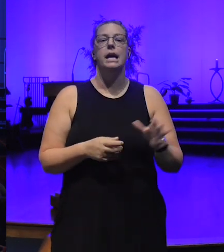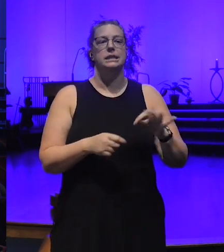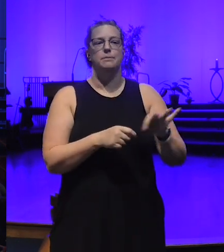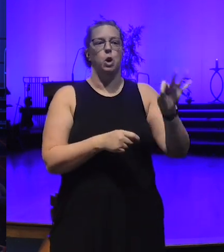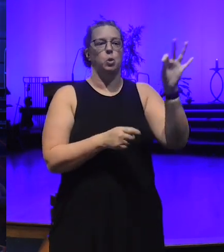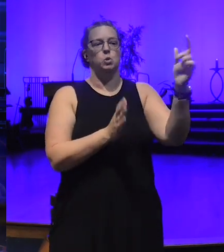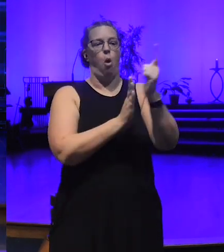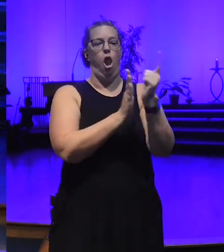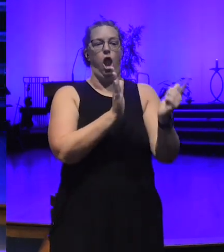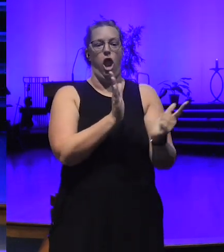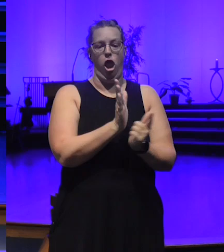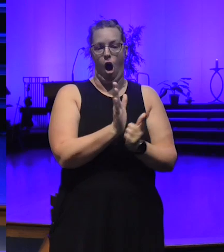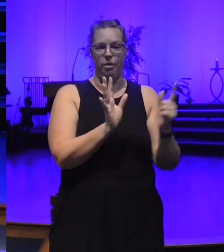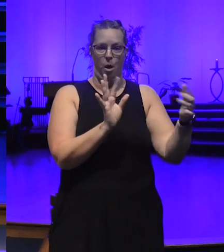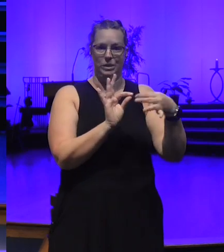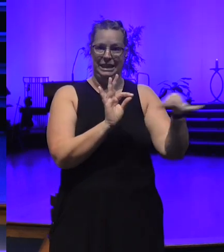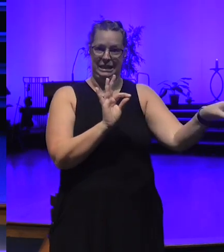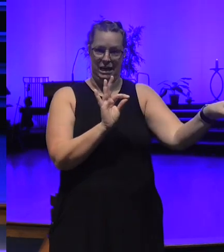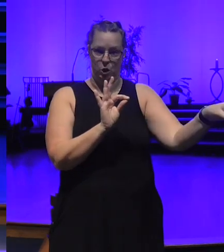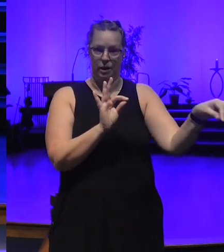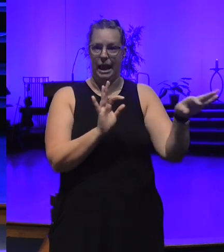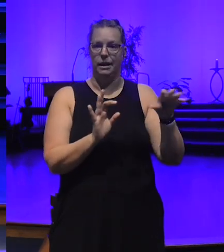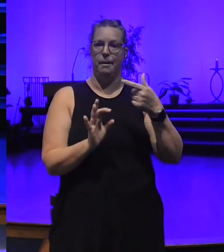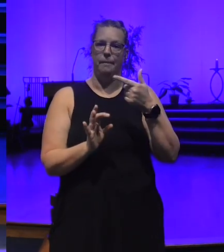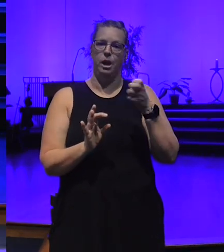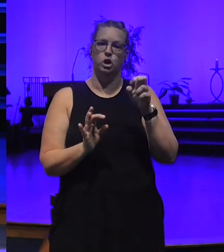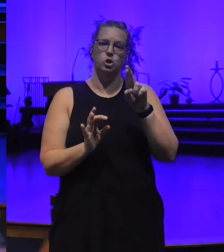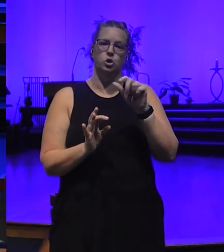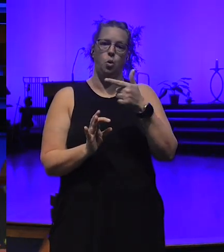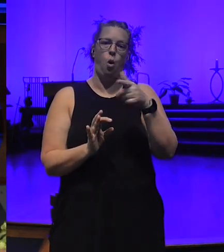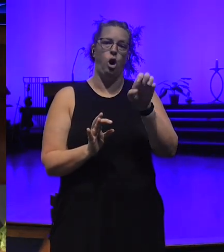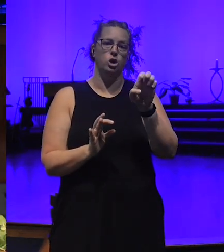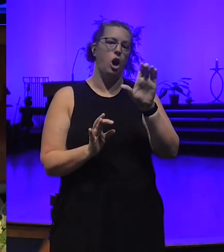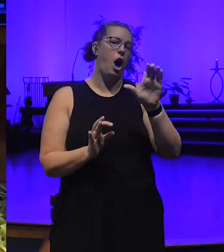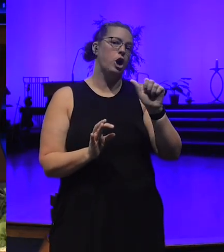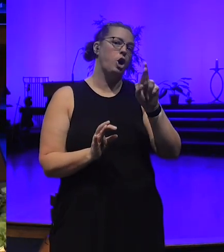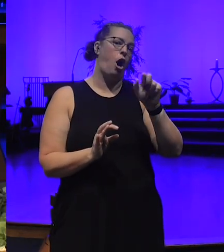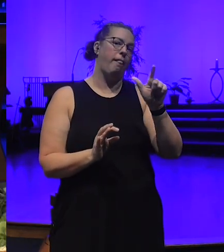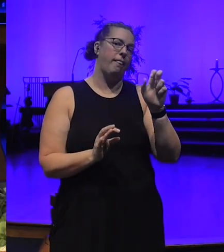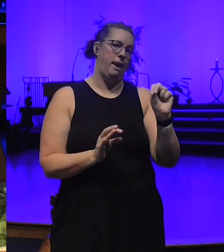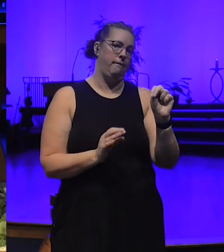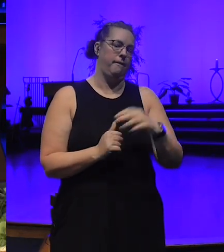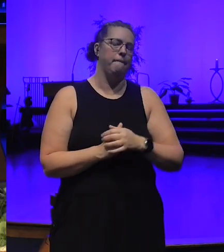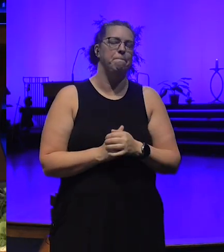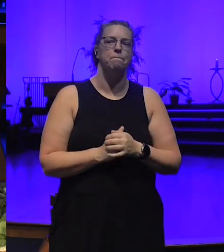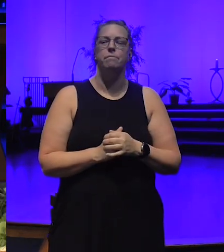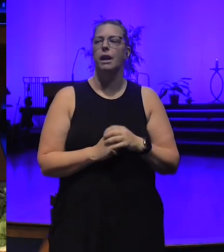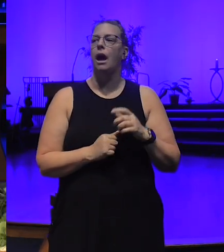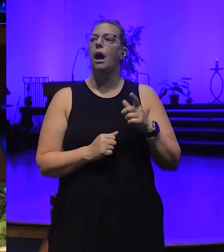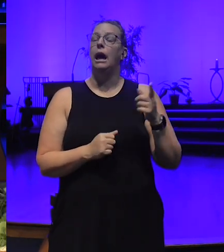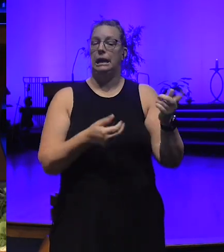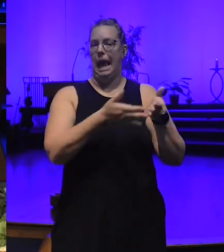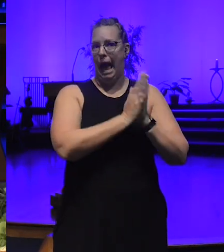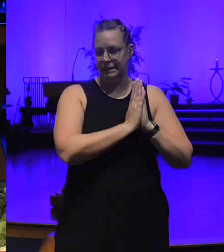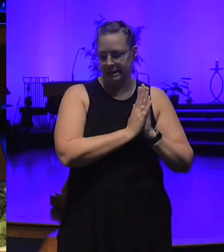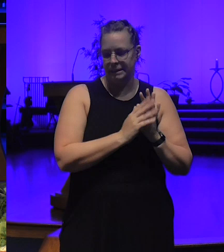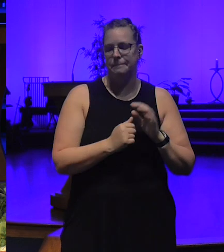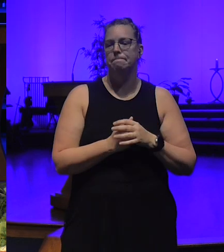that was articulated by that incredible Sage George Carlin who asked the question why is